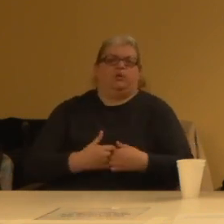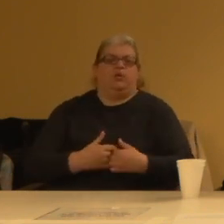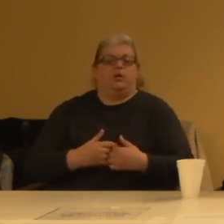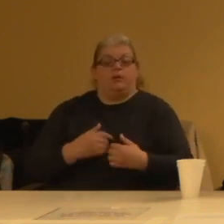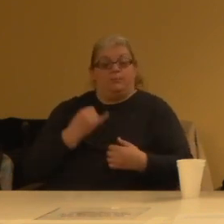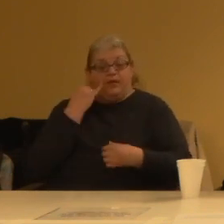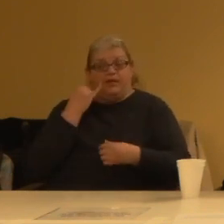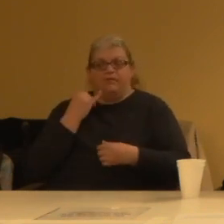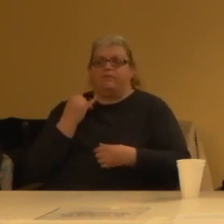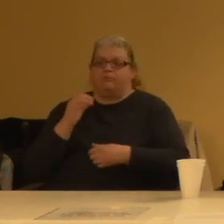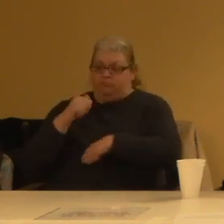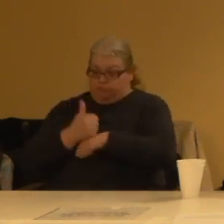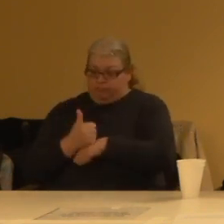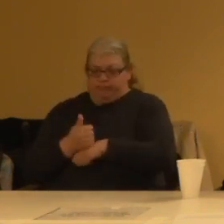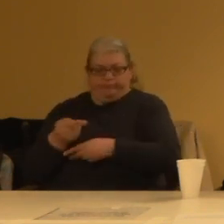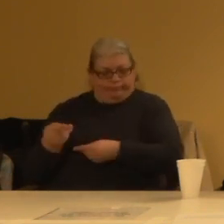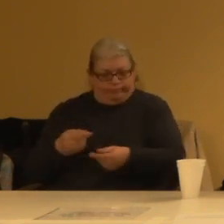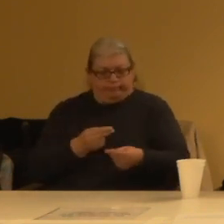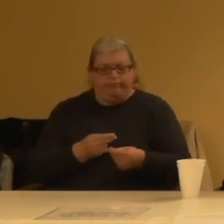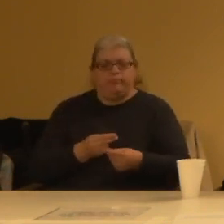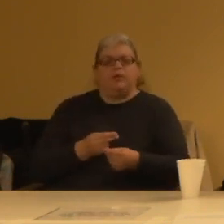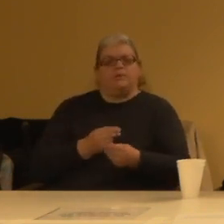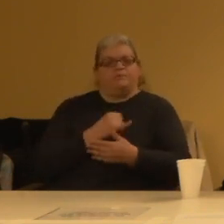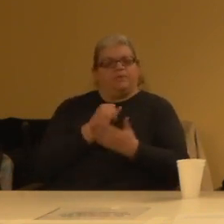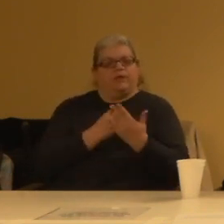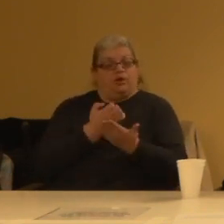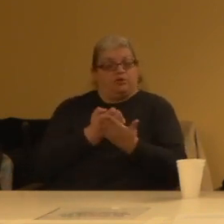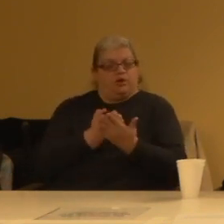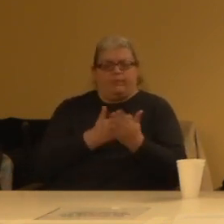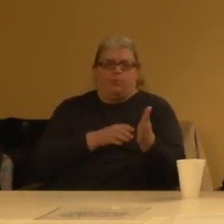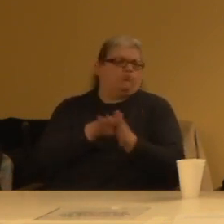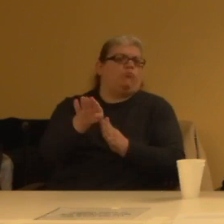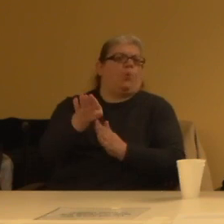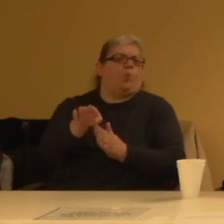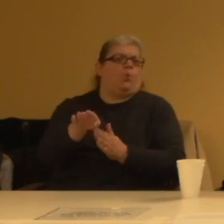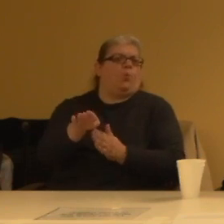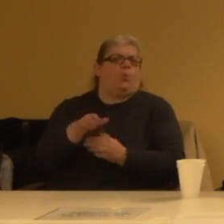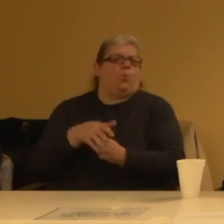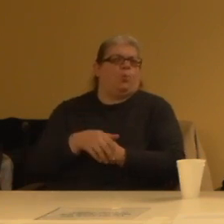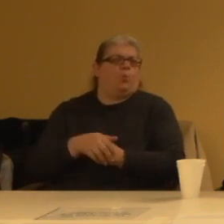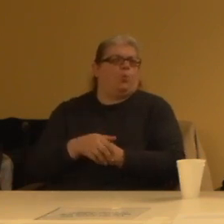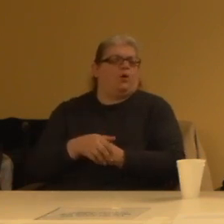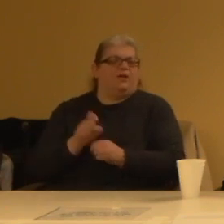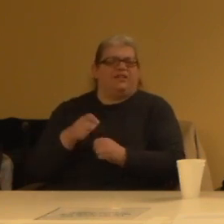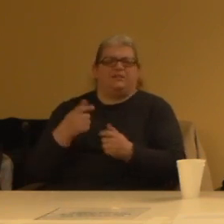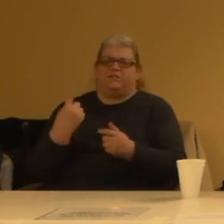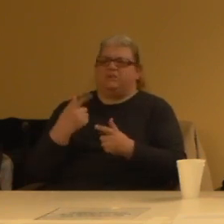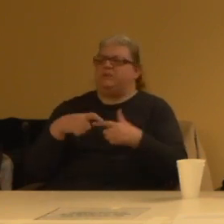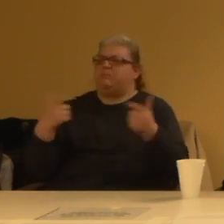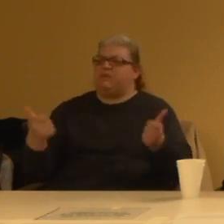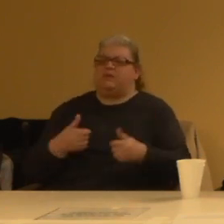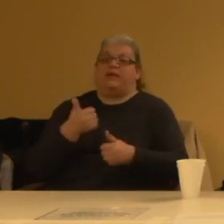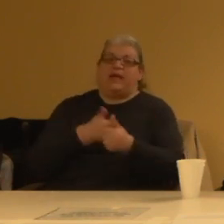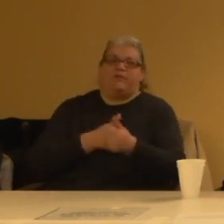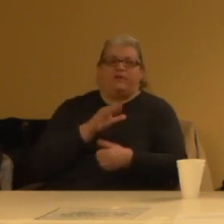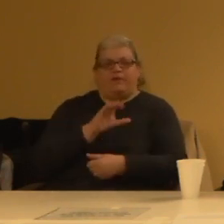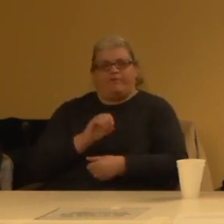And it has to be big and it has to be not, it has to be like every 501C arts organization that meets certain criteria that is mostly economic.